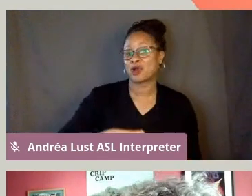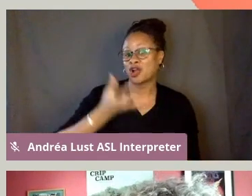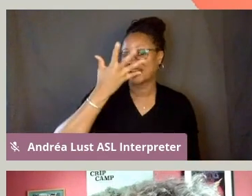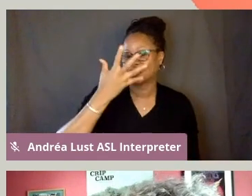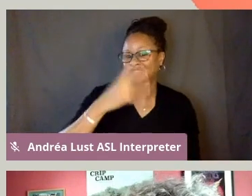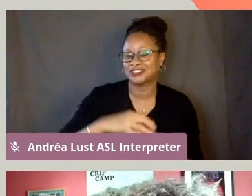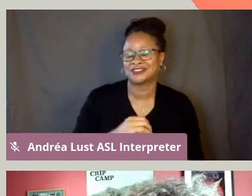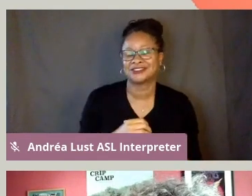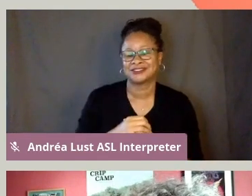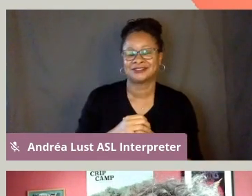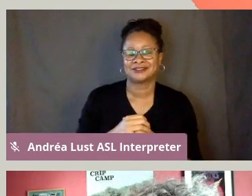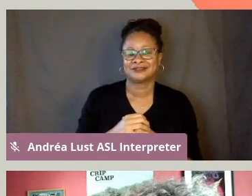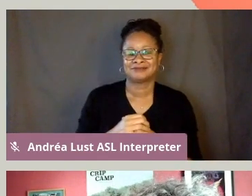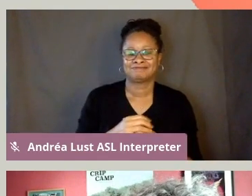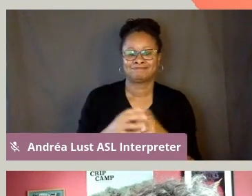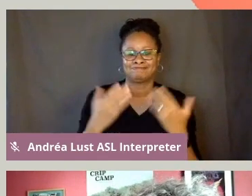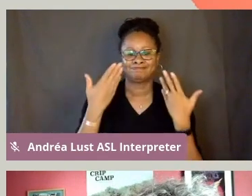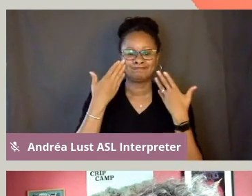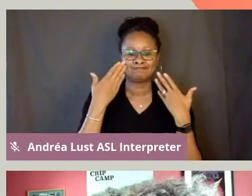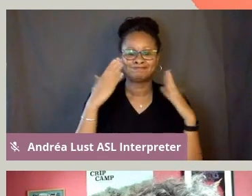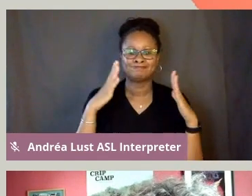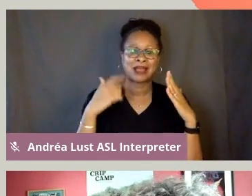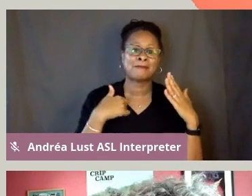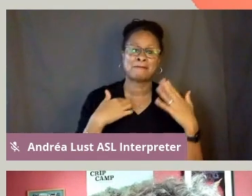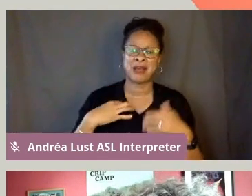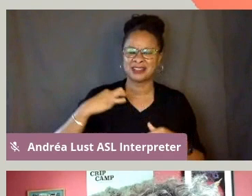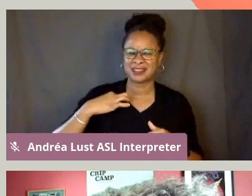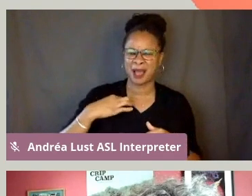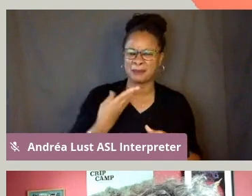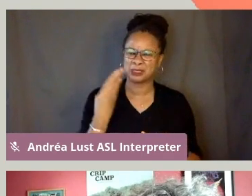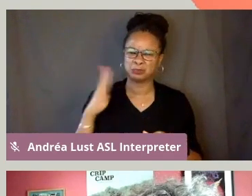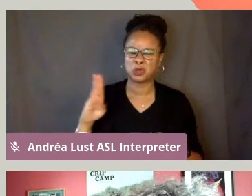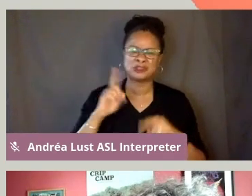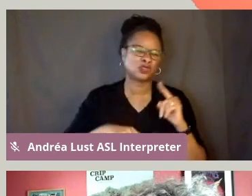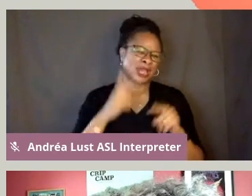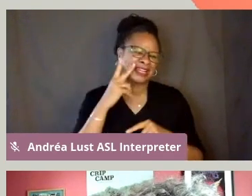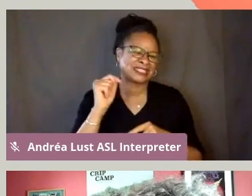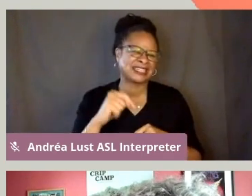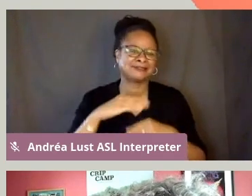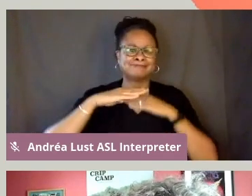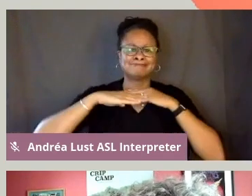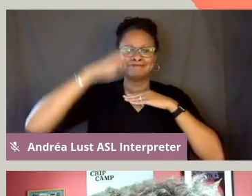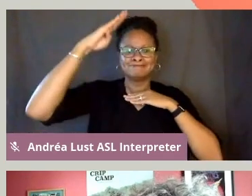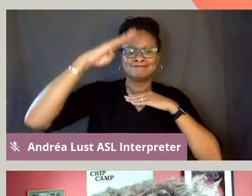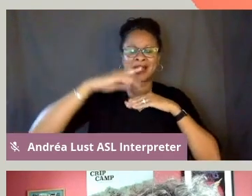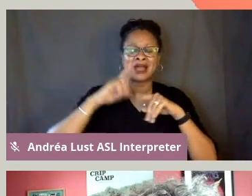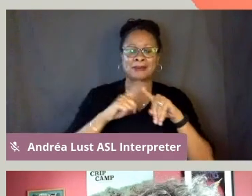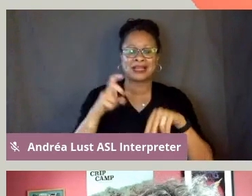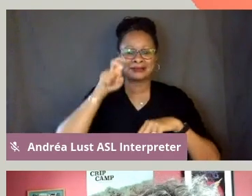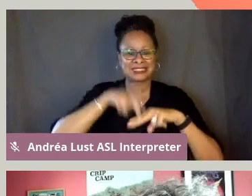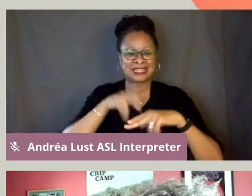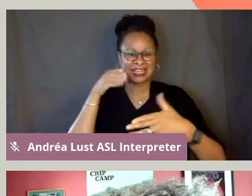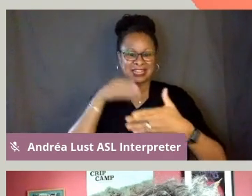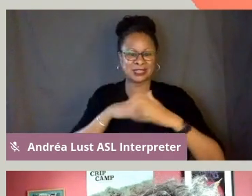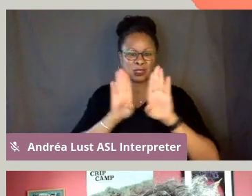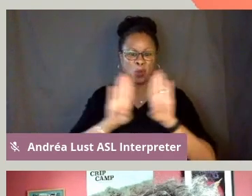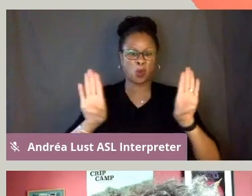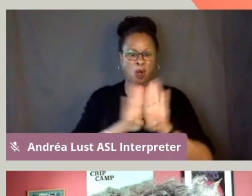And I'm wearing a blue top, but you can't really see it. And I'm sitting against a blank wall with nothing on it.